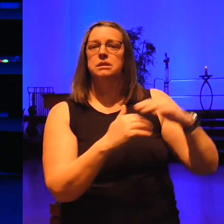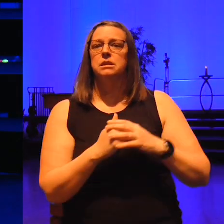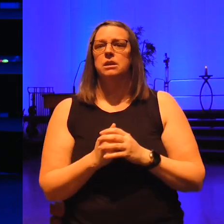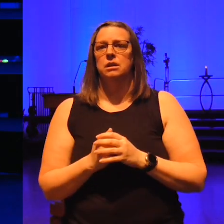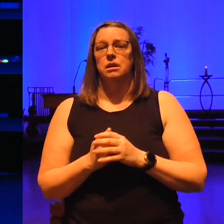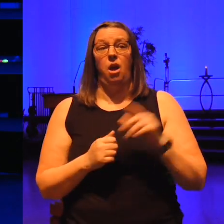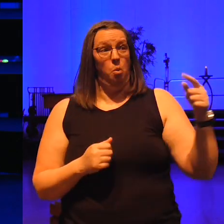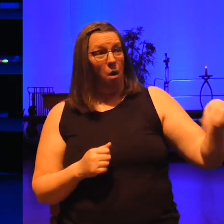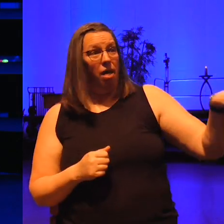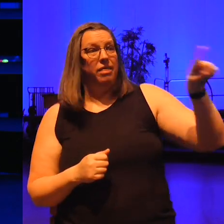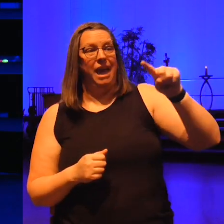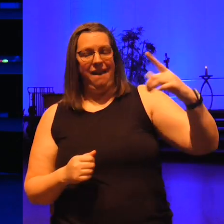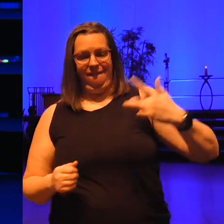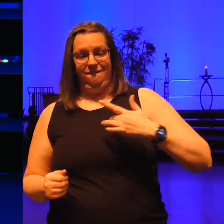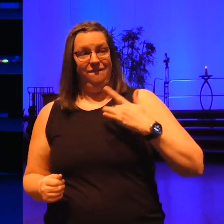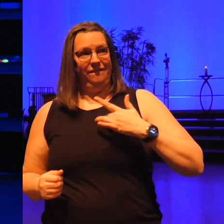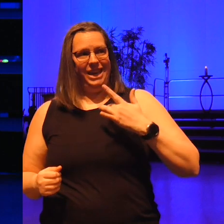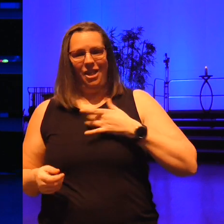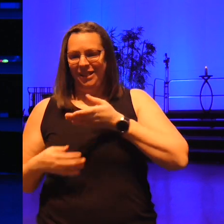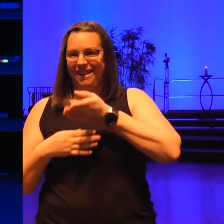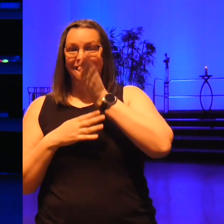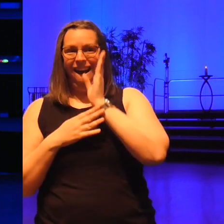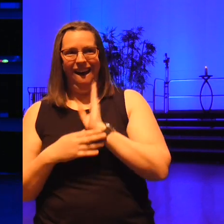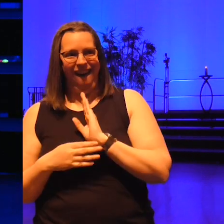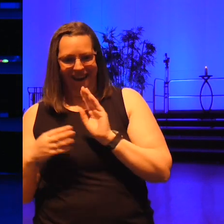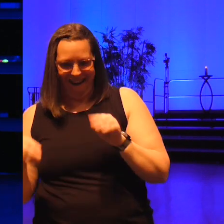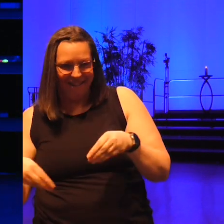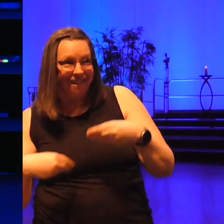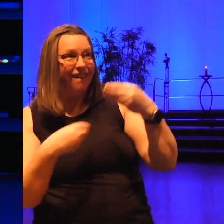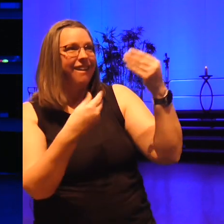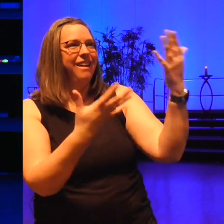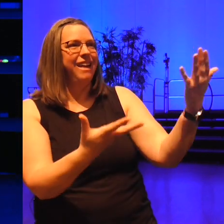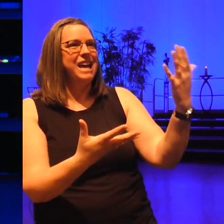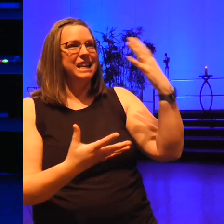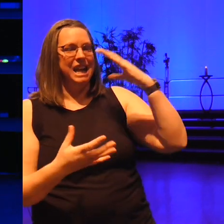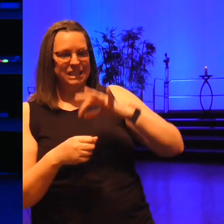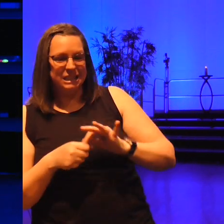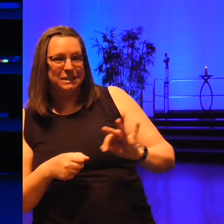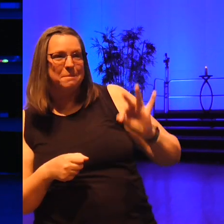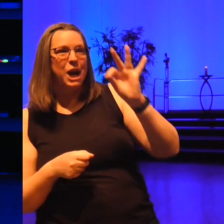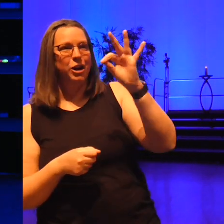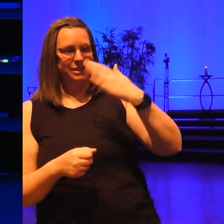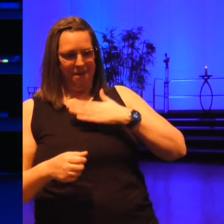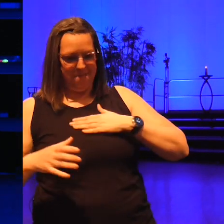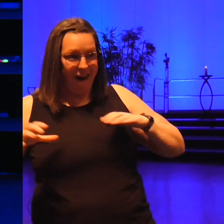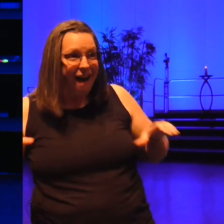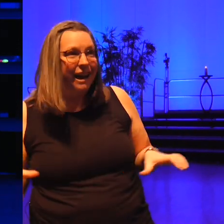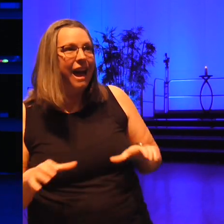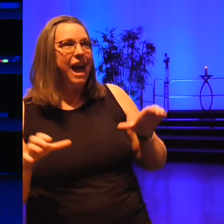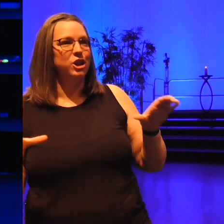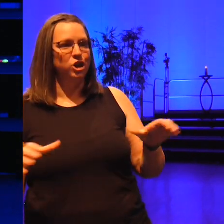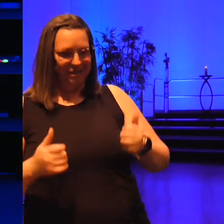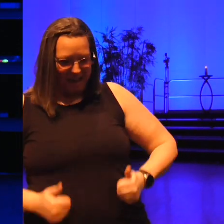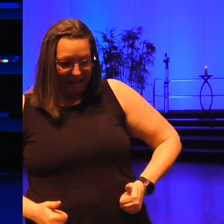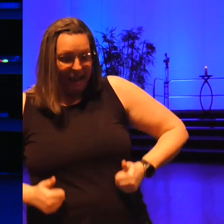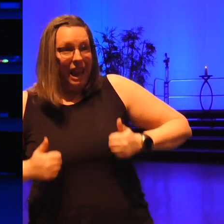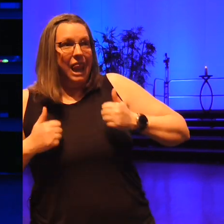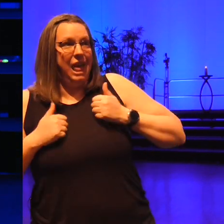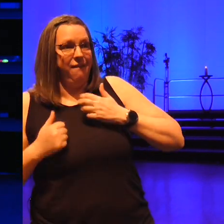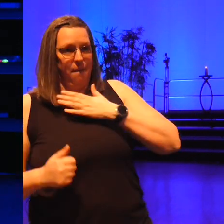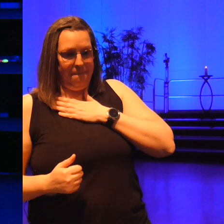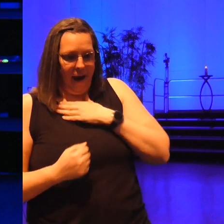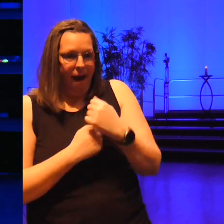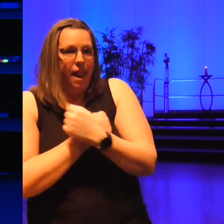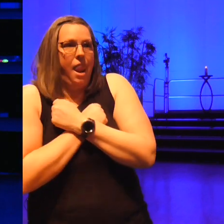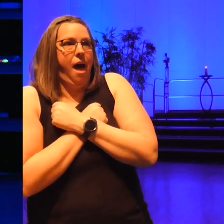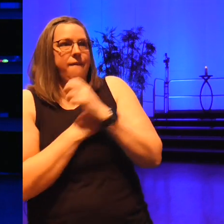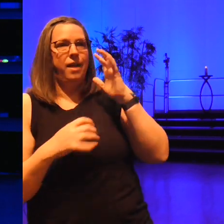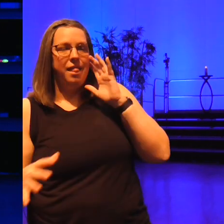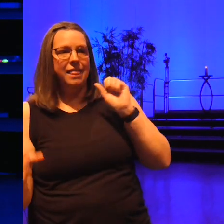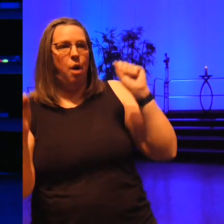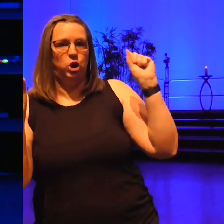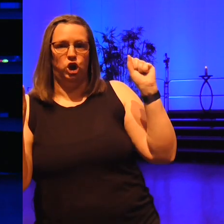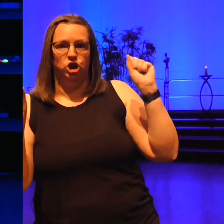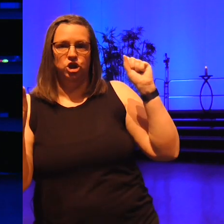presence and experience spirit in your actions as you live your love louder I believe in your